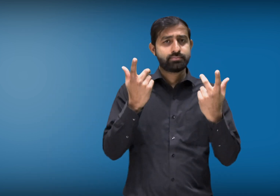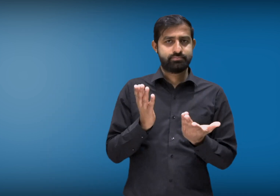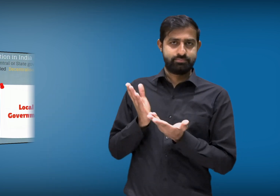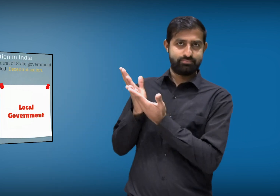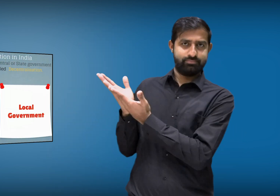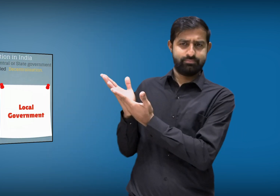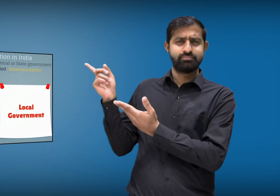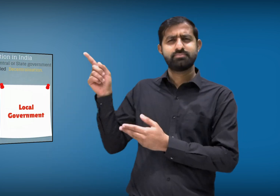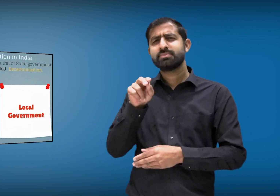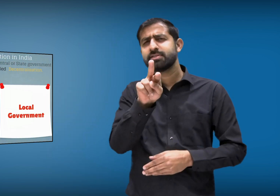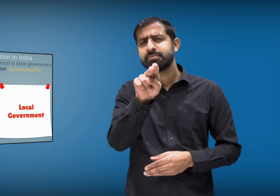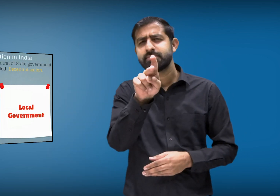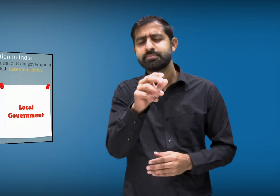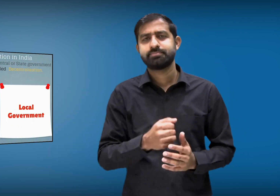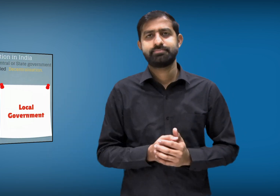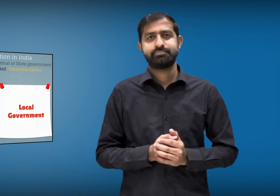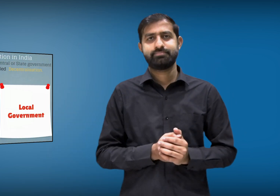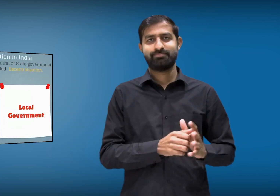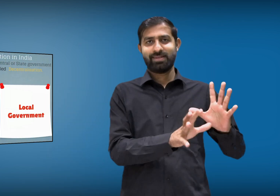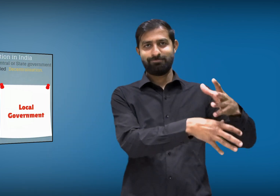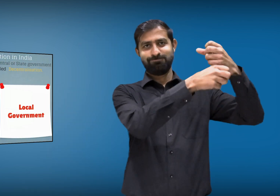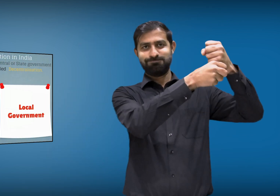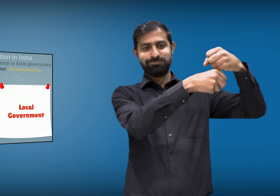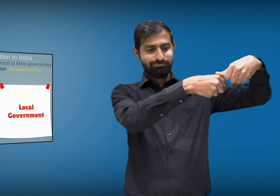The next topic is Decentralization. What does this mean?